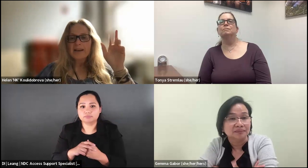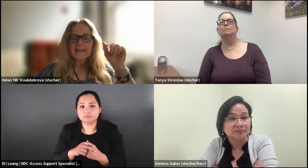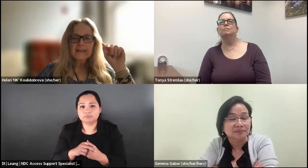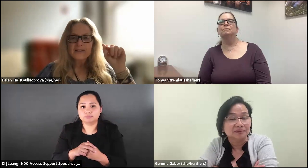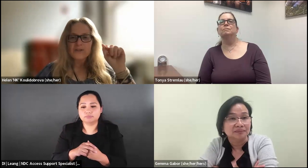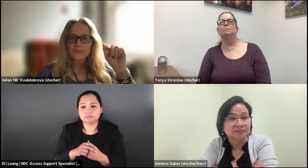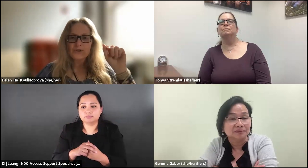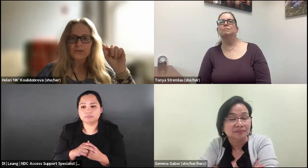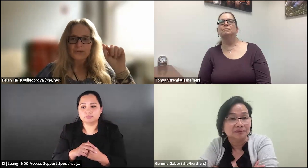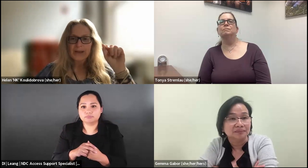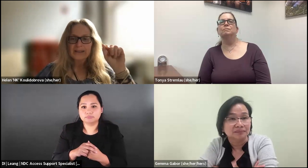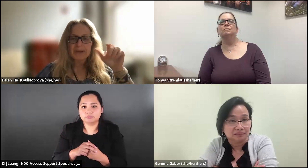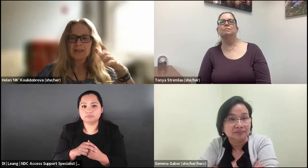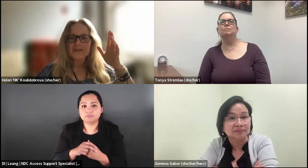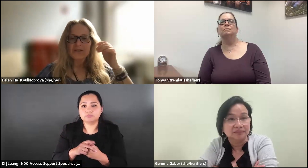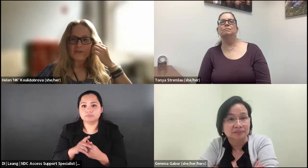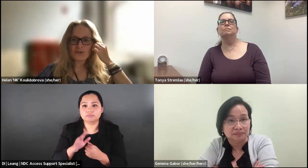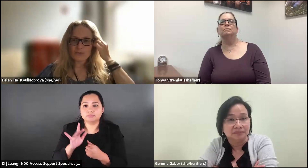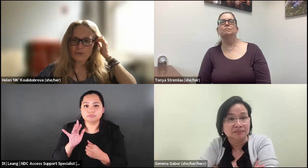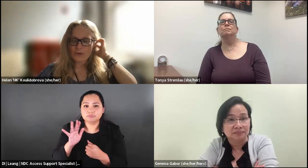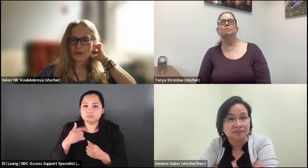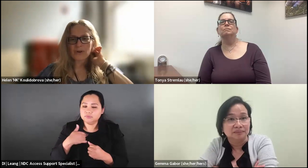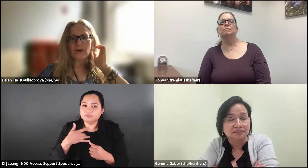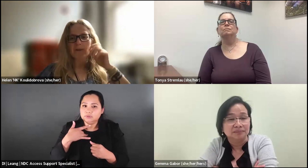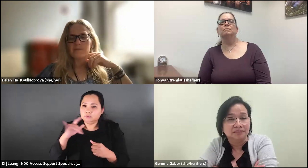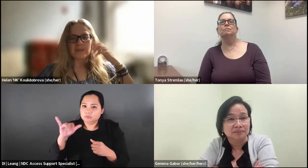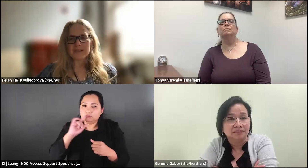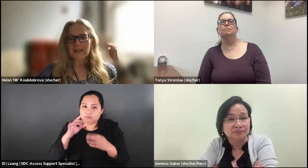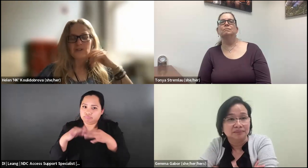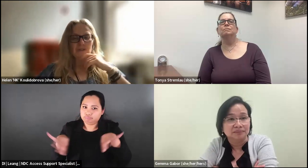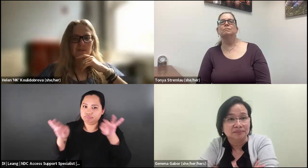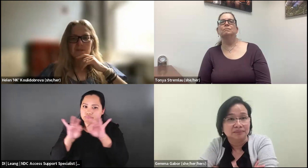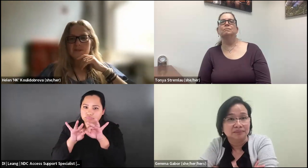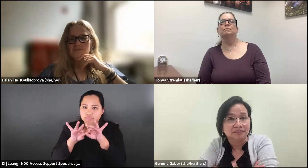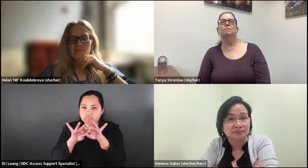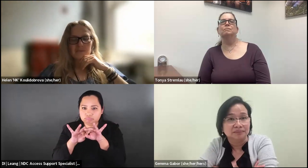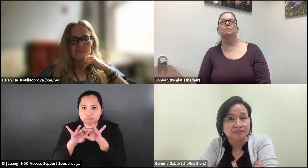And I think this is crucial. I mean, this is true for the discussions